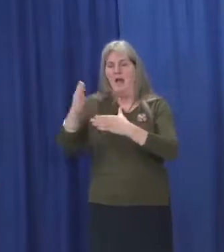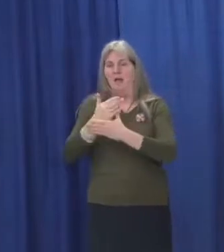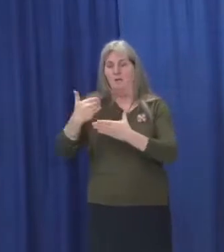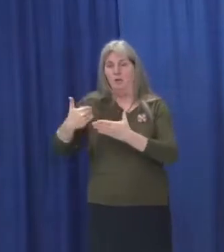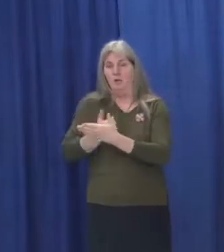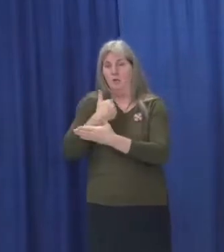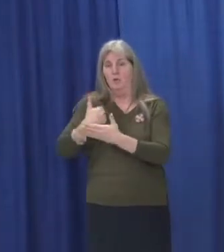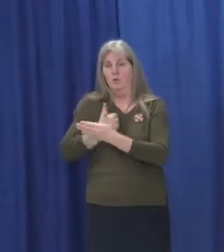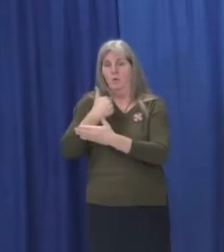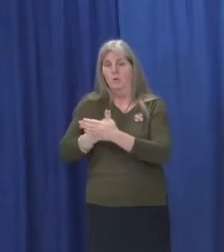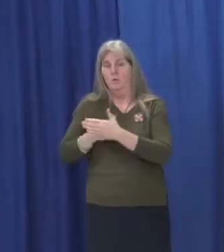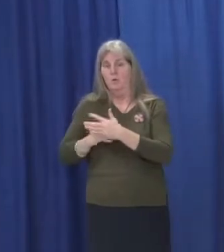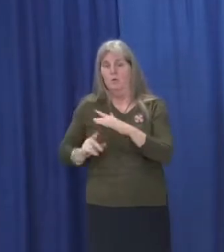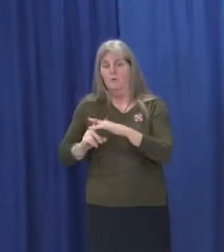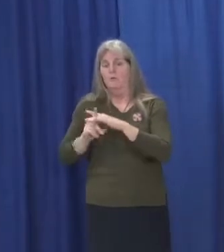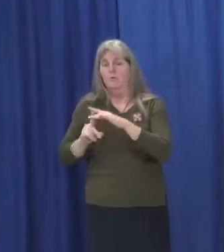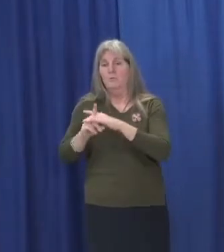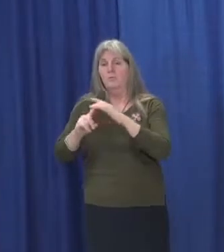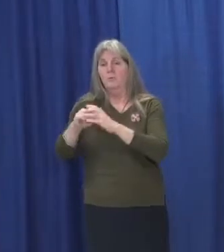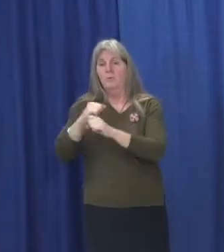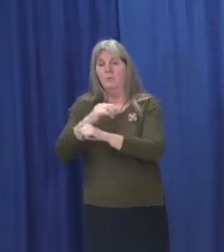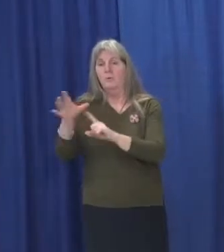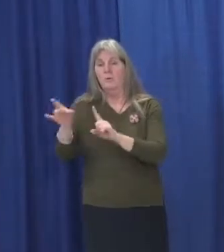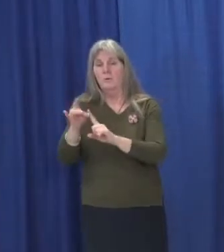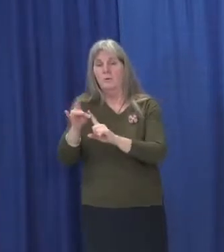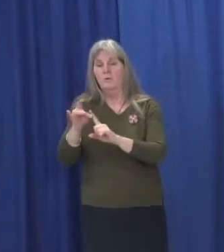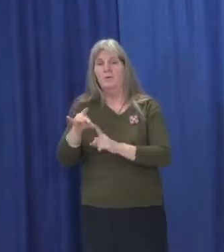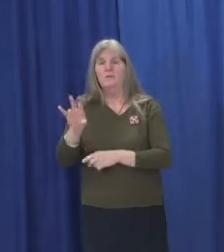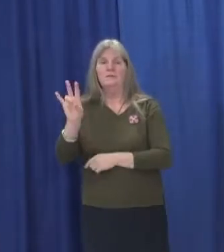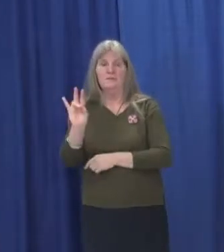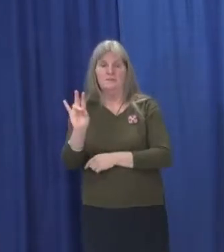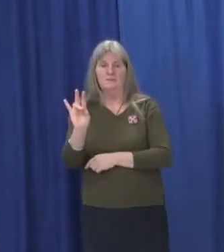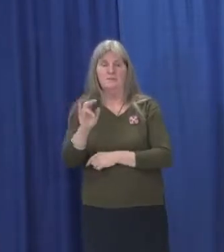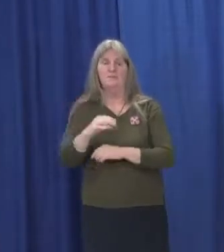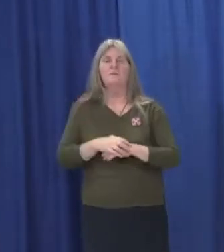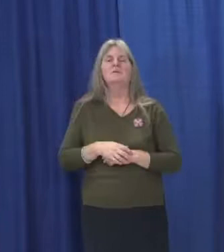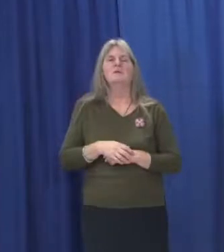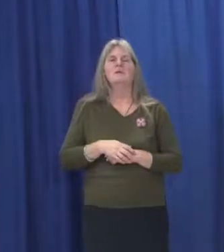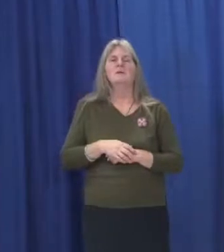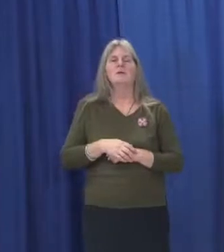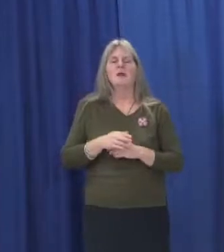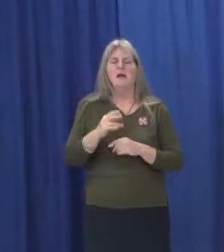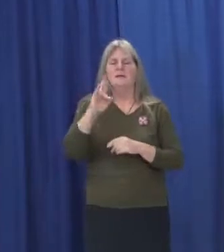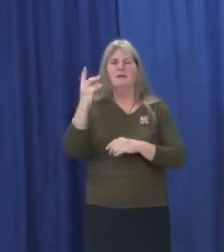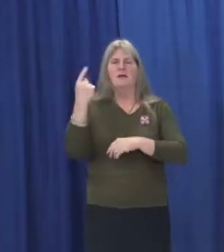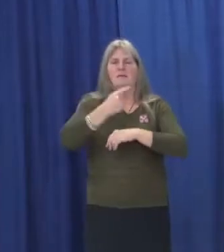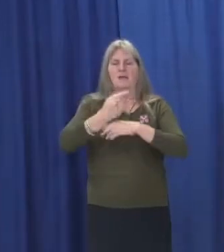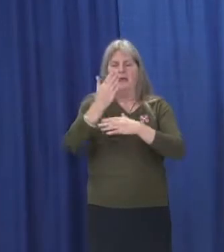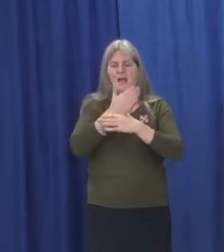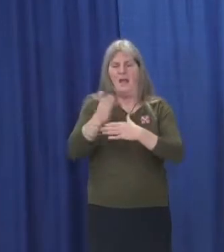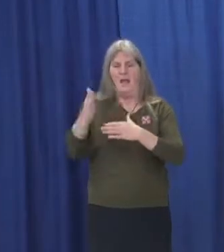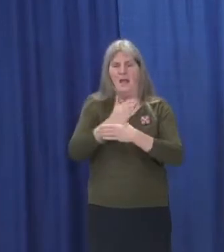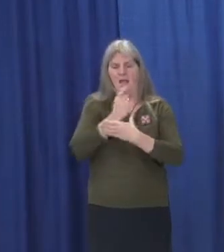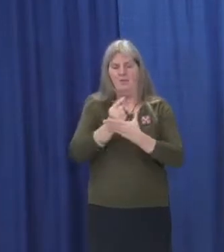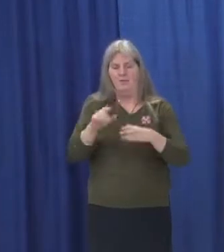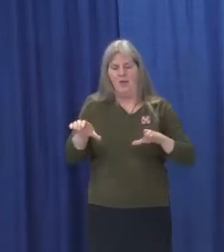cases in seven. The seven day average of active